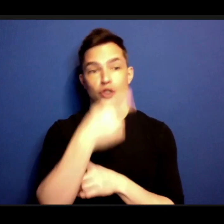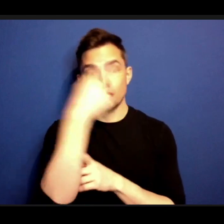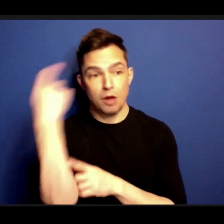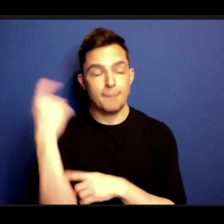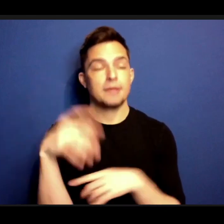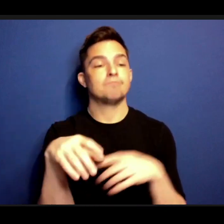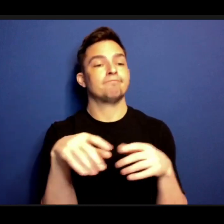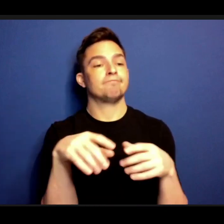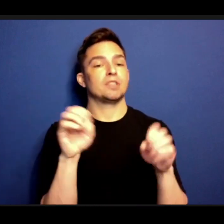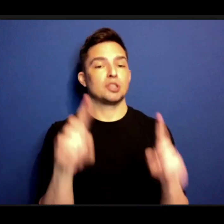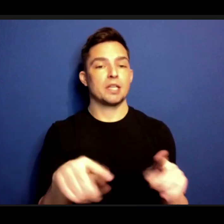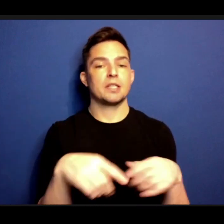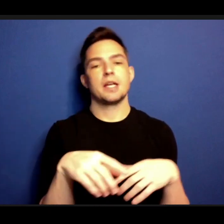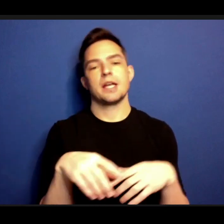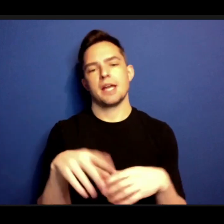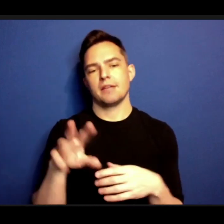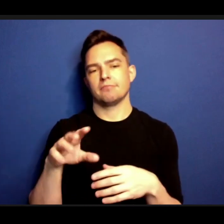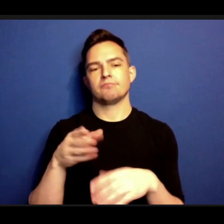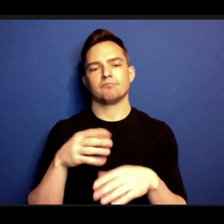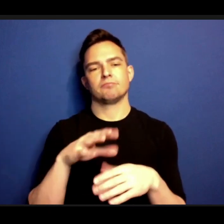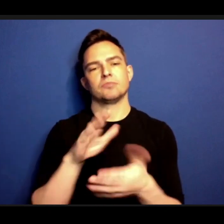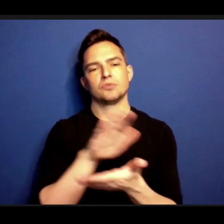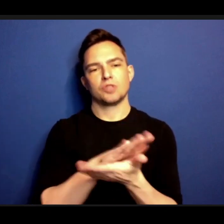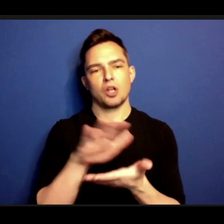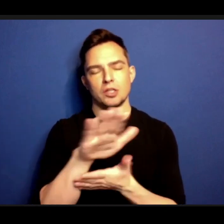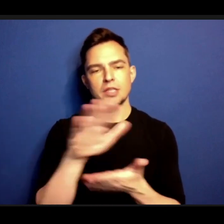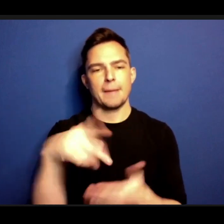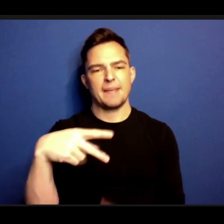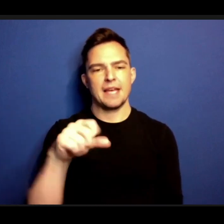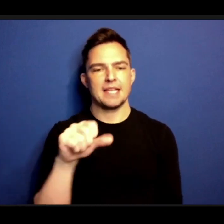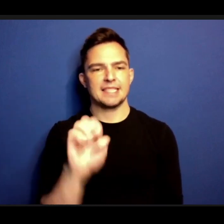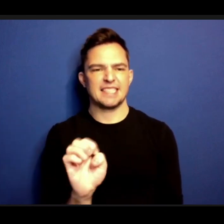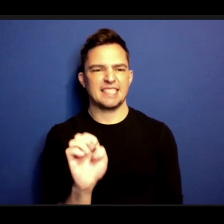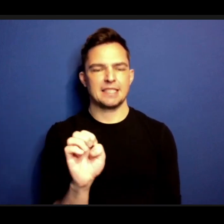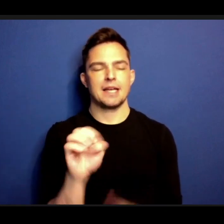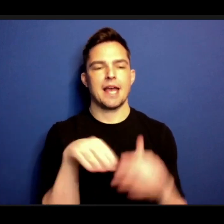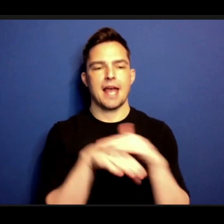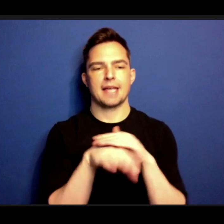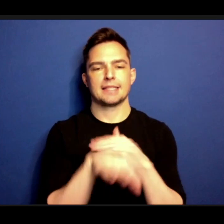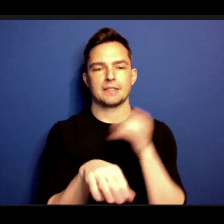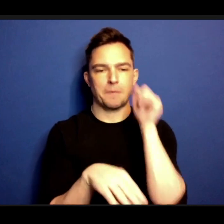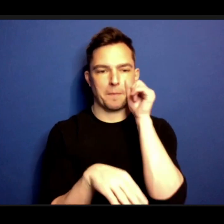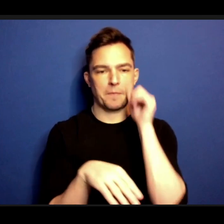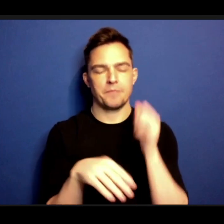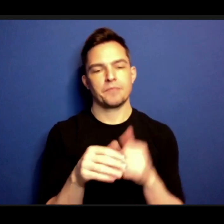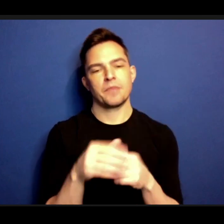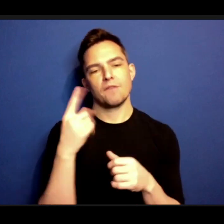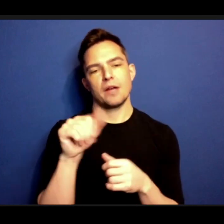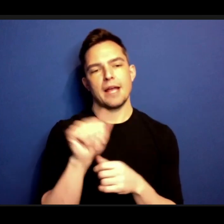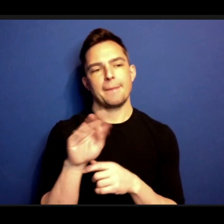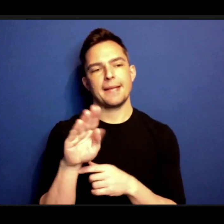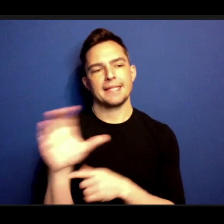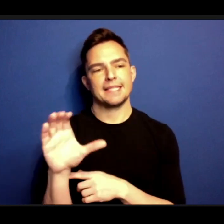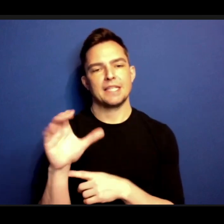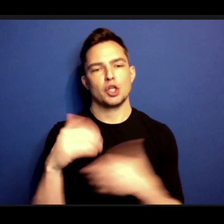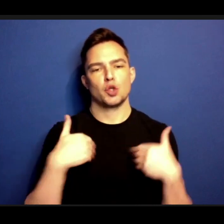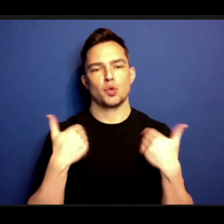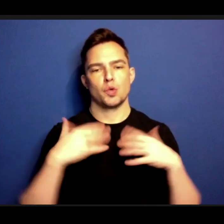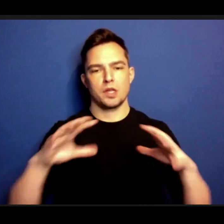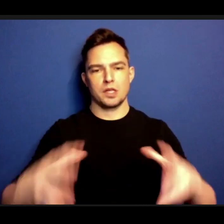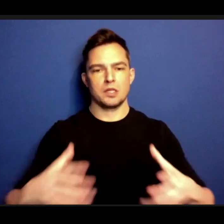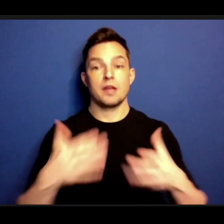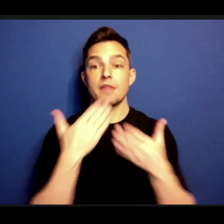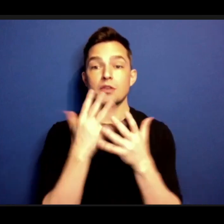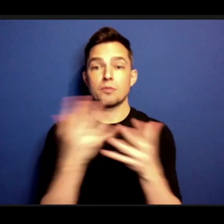and post-secondary education PSE access for ACB Youth. Thank you so much, Tanitia, and